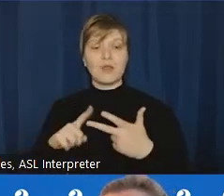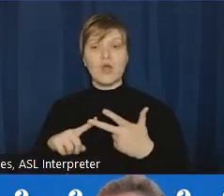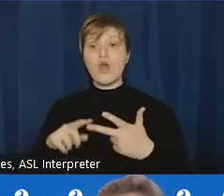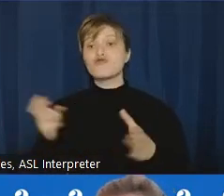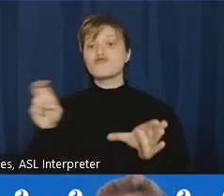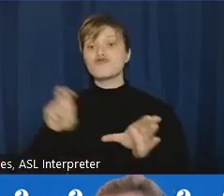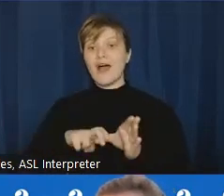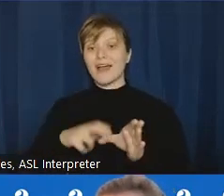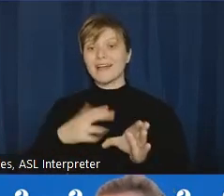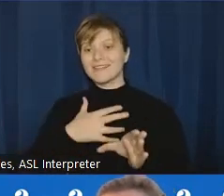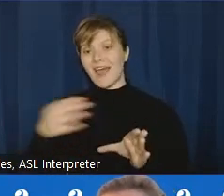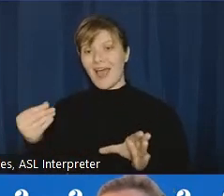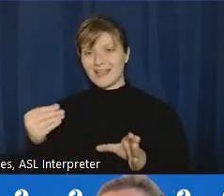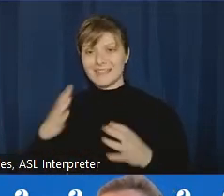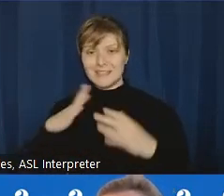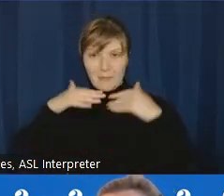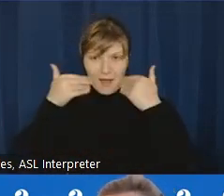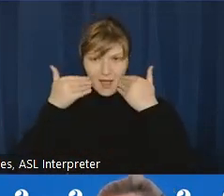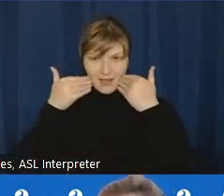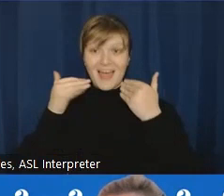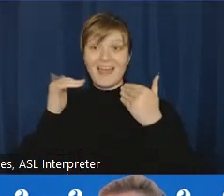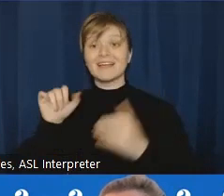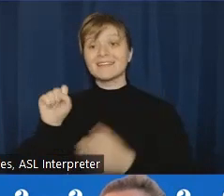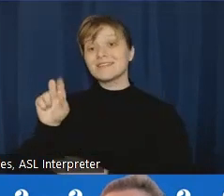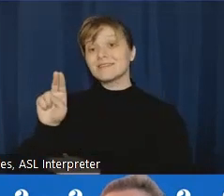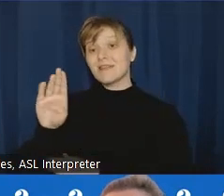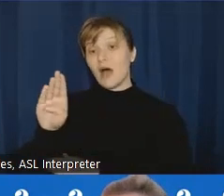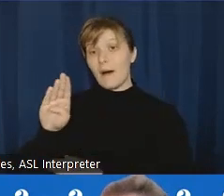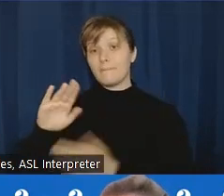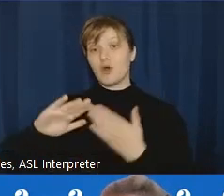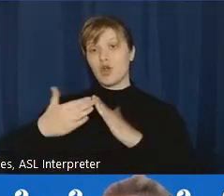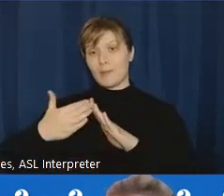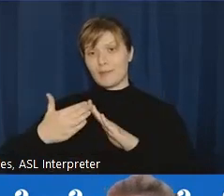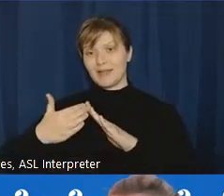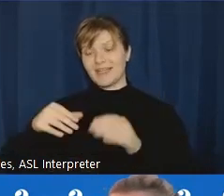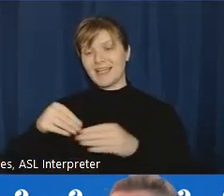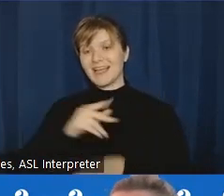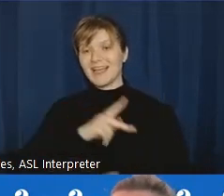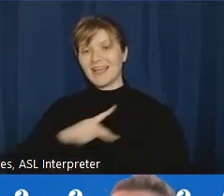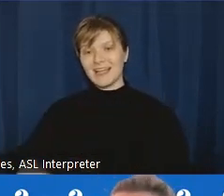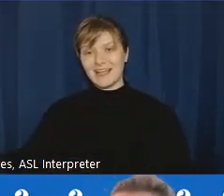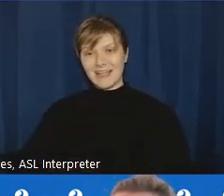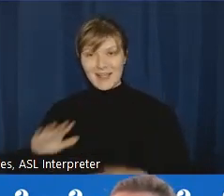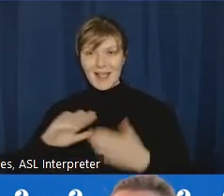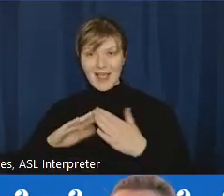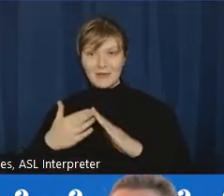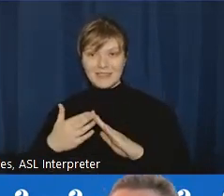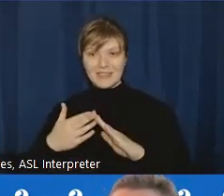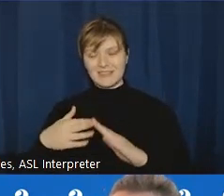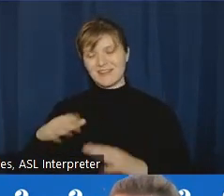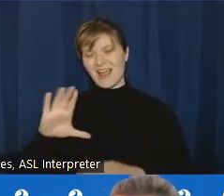is suburban in Eastside King County, and this one is for health and aging. There are funding